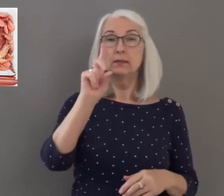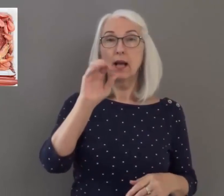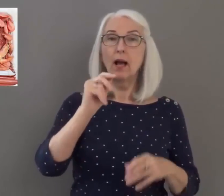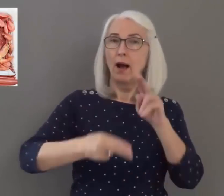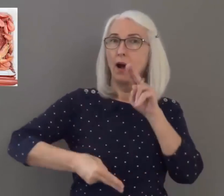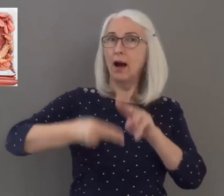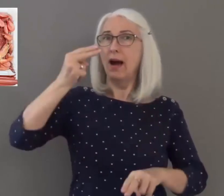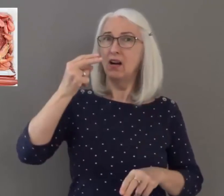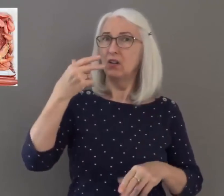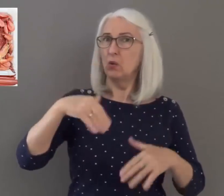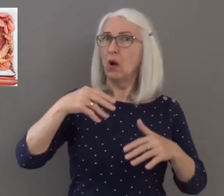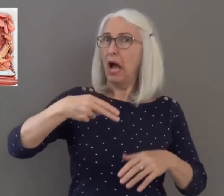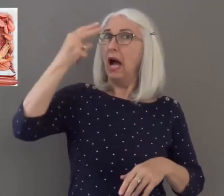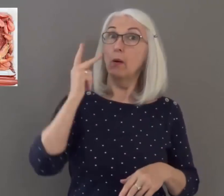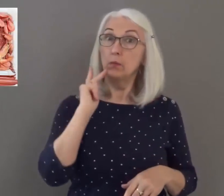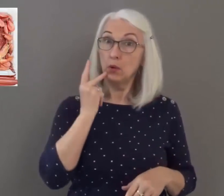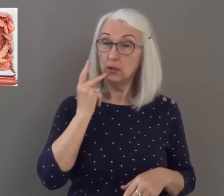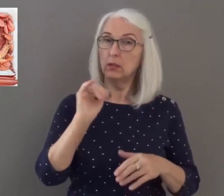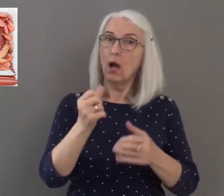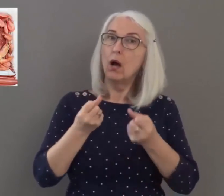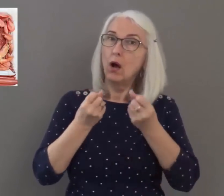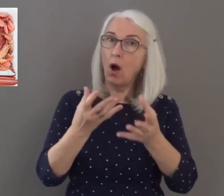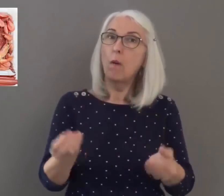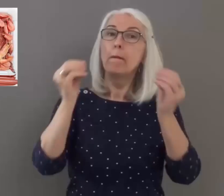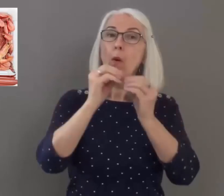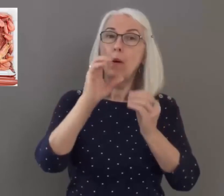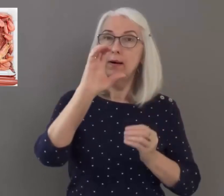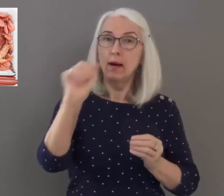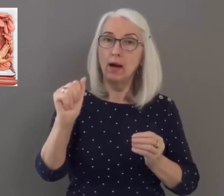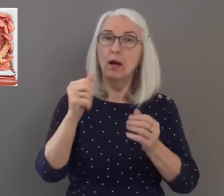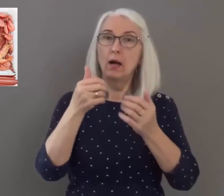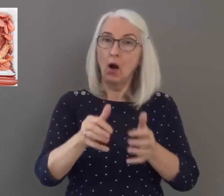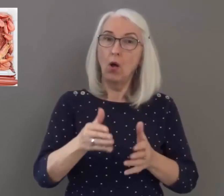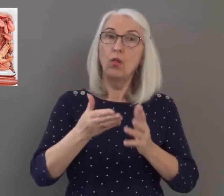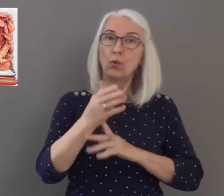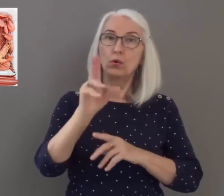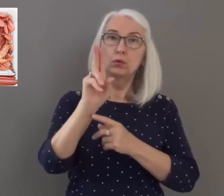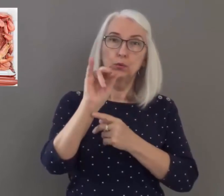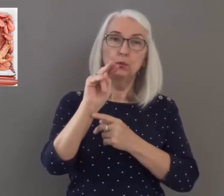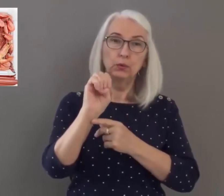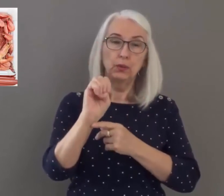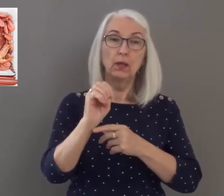Diets that are high in protein cause more calcium to be lost through the urine.